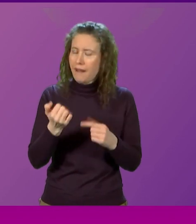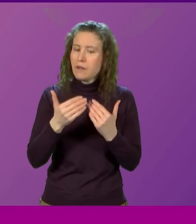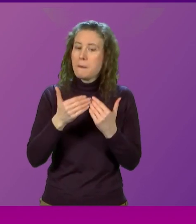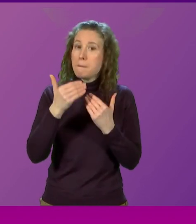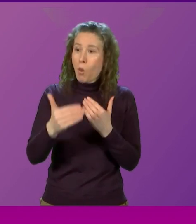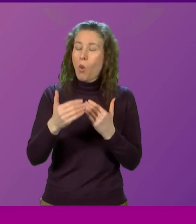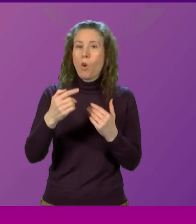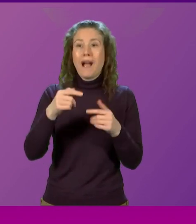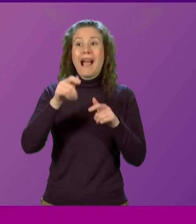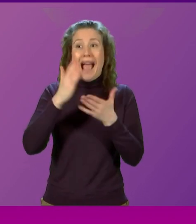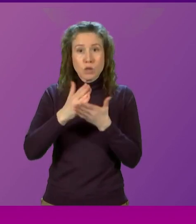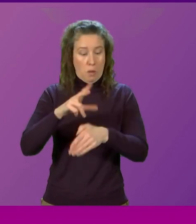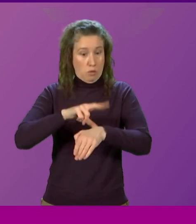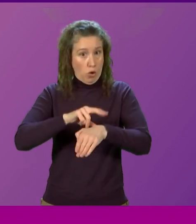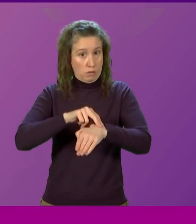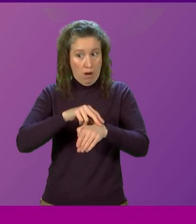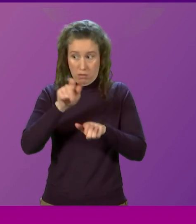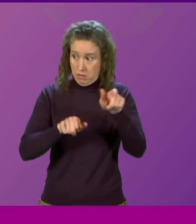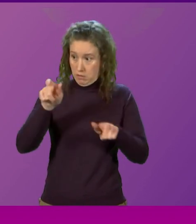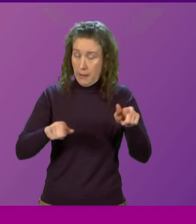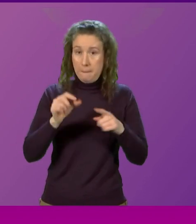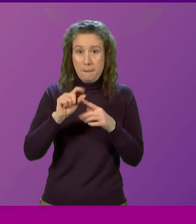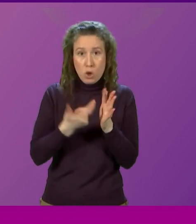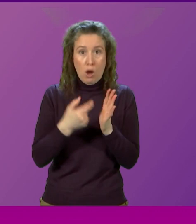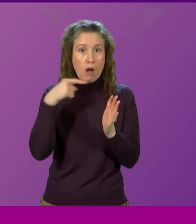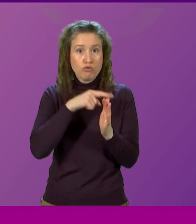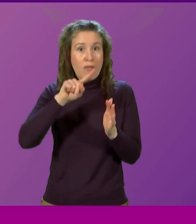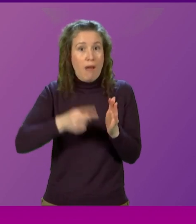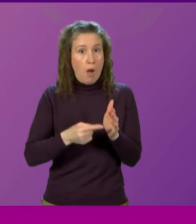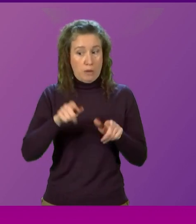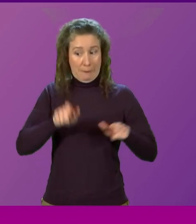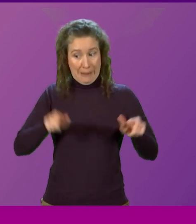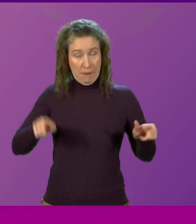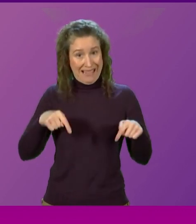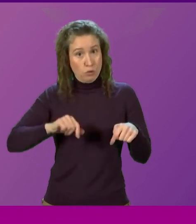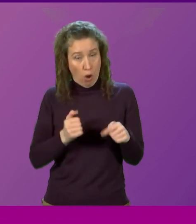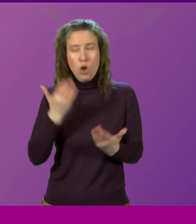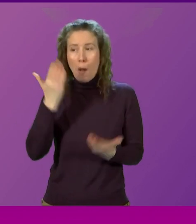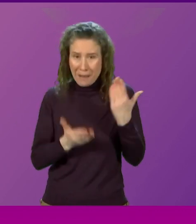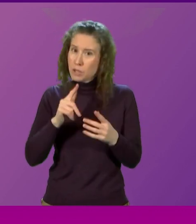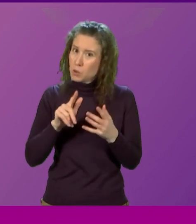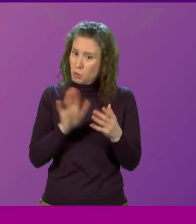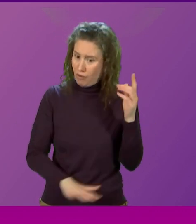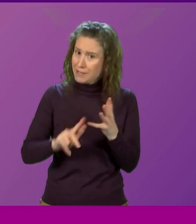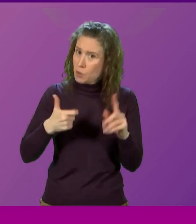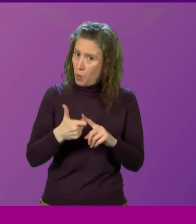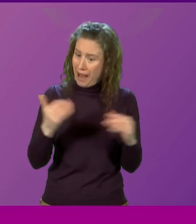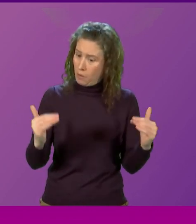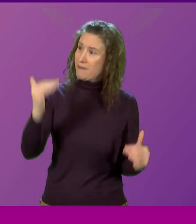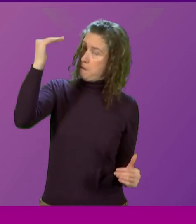There are more GPs per 100,000 of population in Scotland than in the rest of the UK, by some considerable distance.